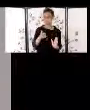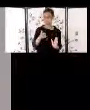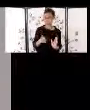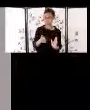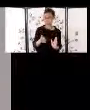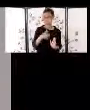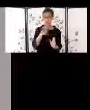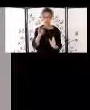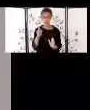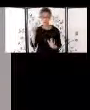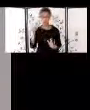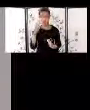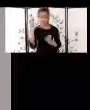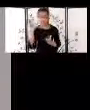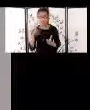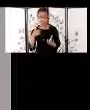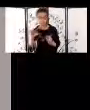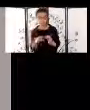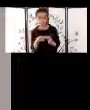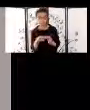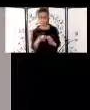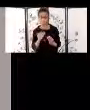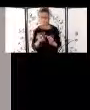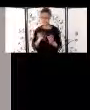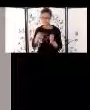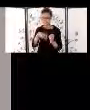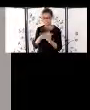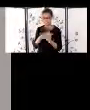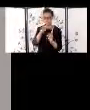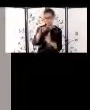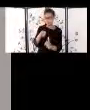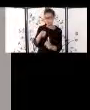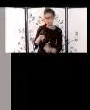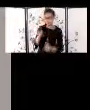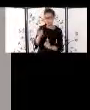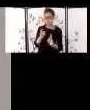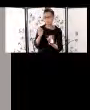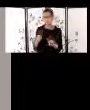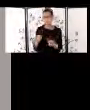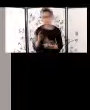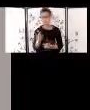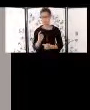to consider?”, “Are there concerns around the in-person aspect of my application given